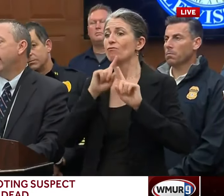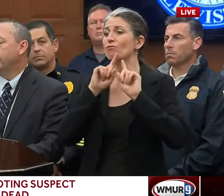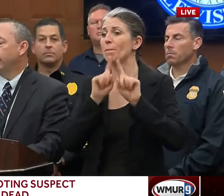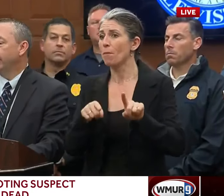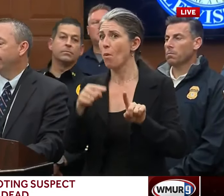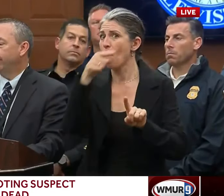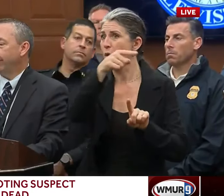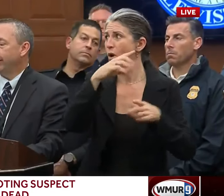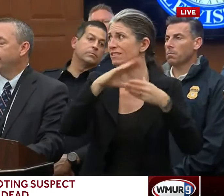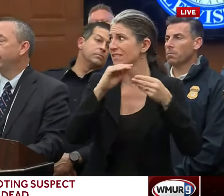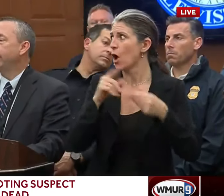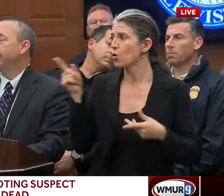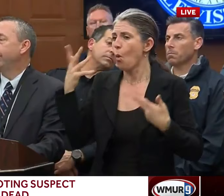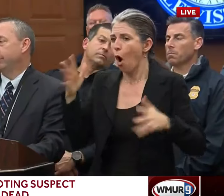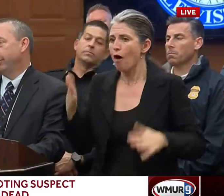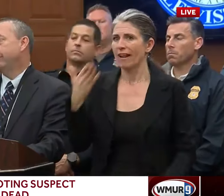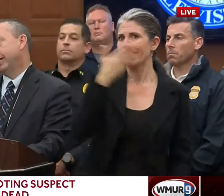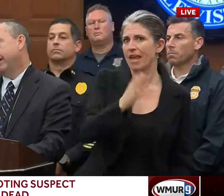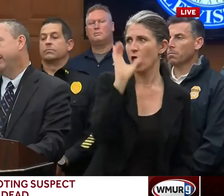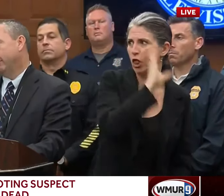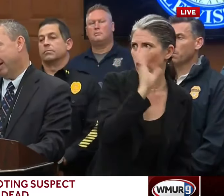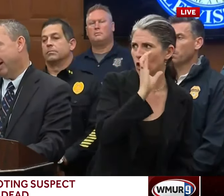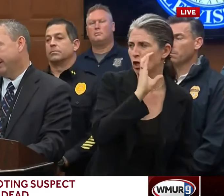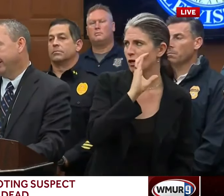SAYS THAT YOU’VE SEARCHED THIS AREA BEFORE. OKAY.